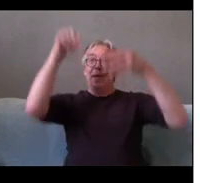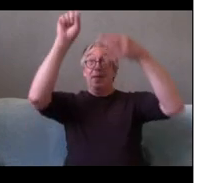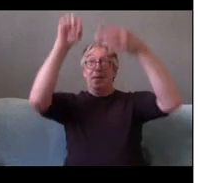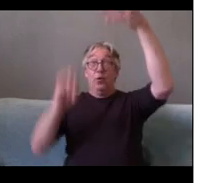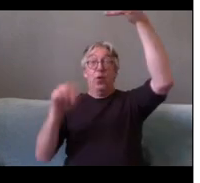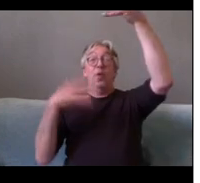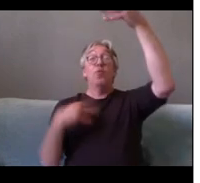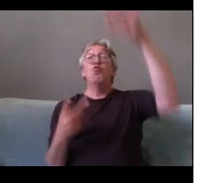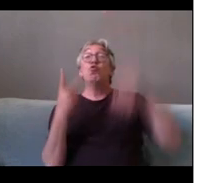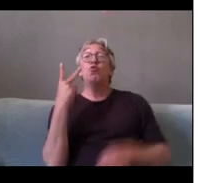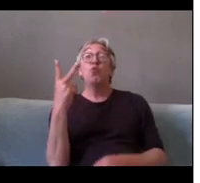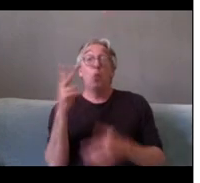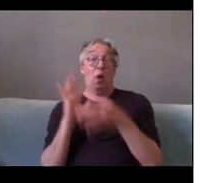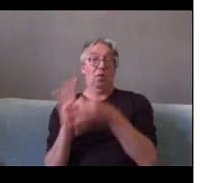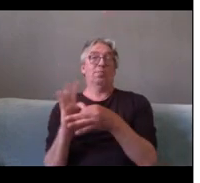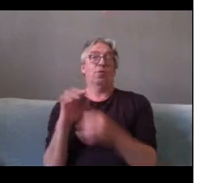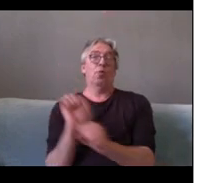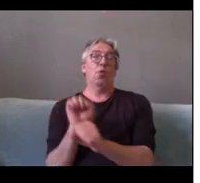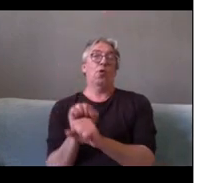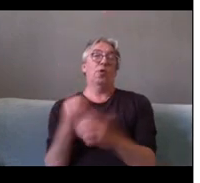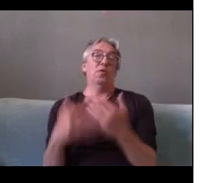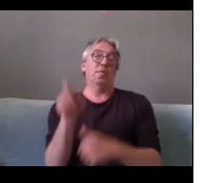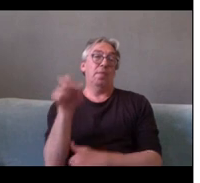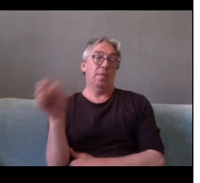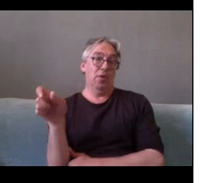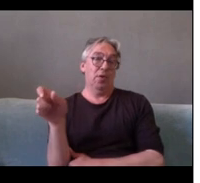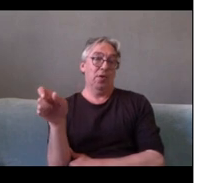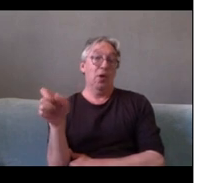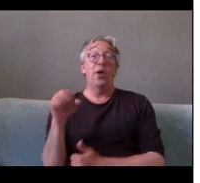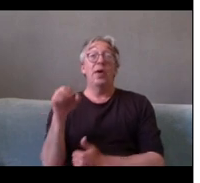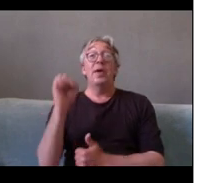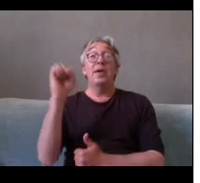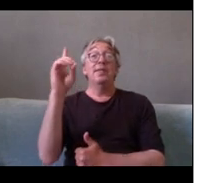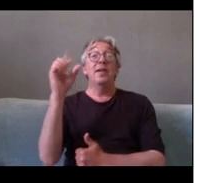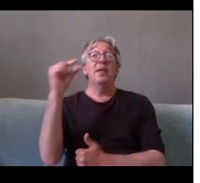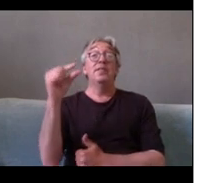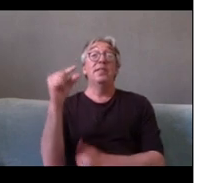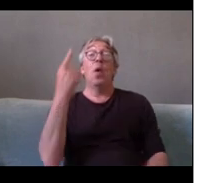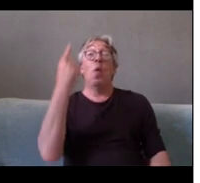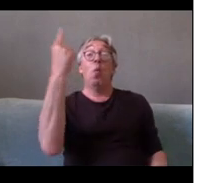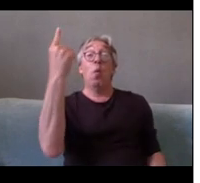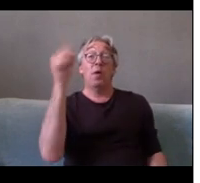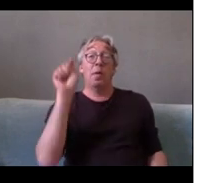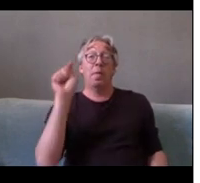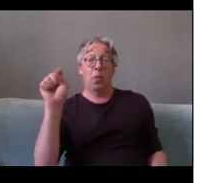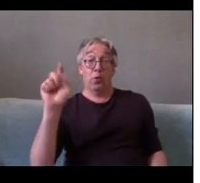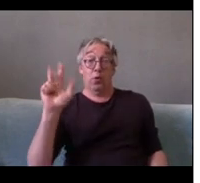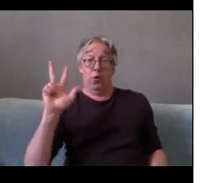namely under SDG 1, target 1.3 the indicator that has been chosen